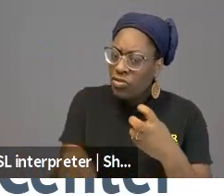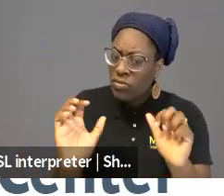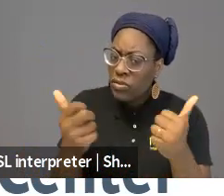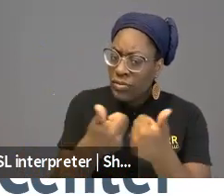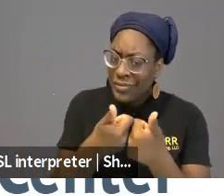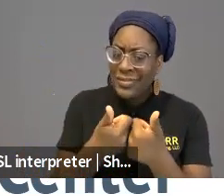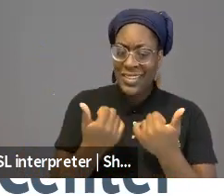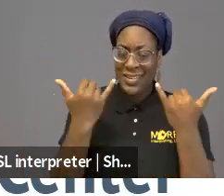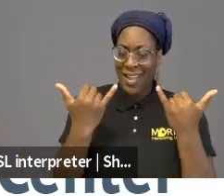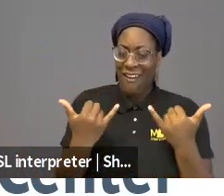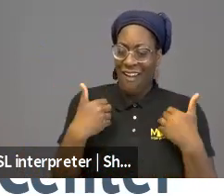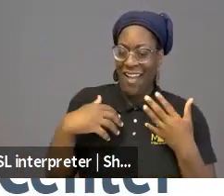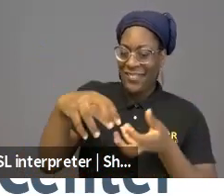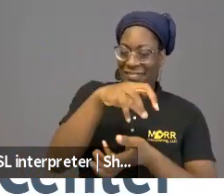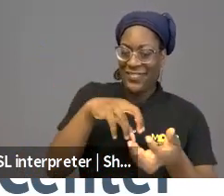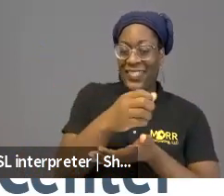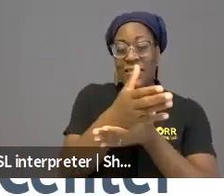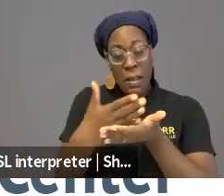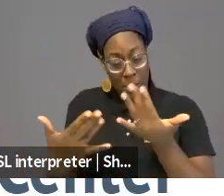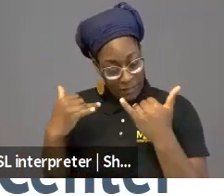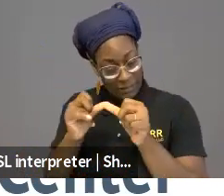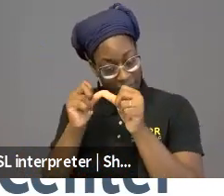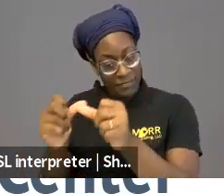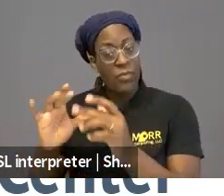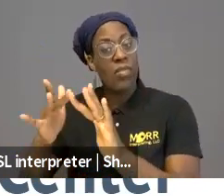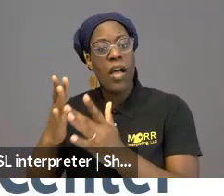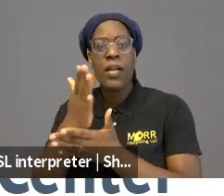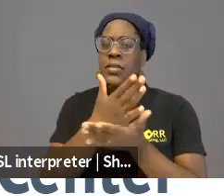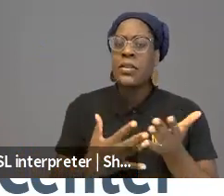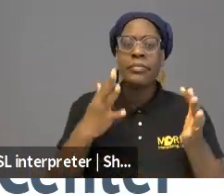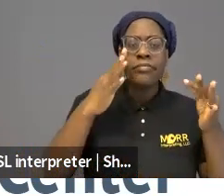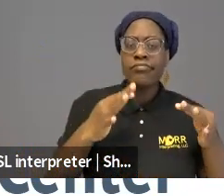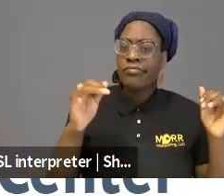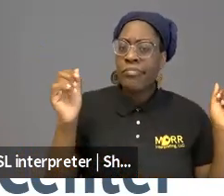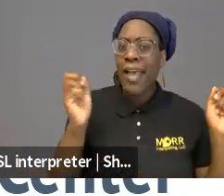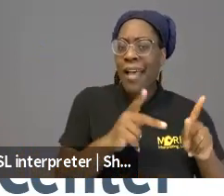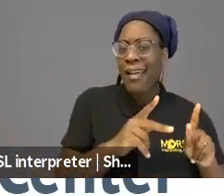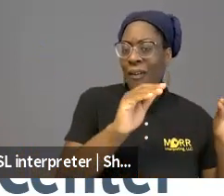at different places, different modalities. Our writing center is staffed by graduate students